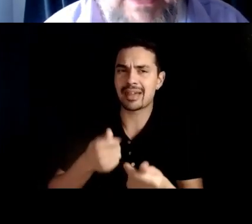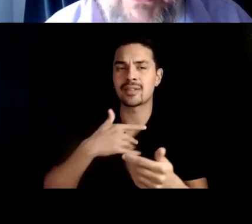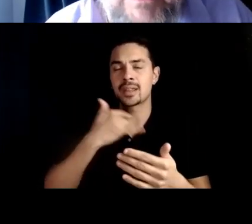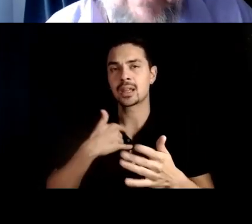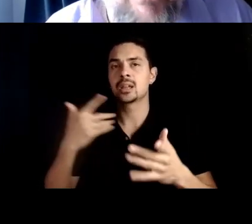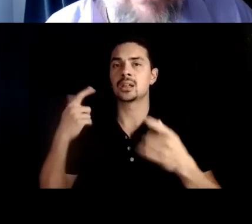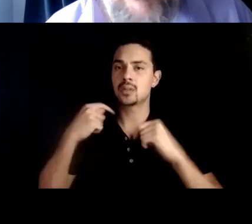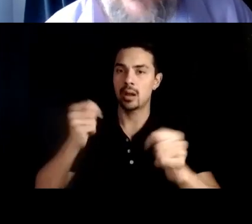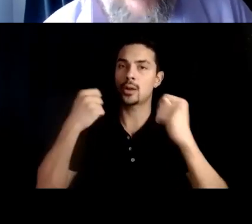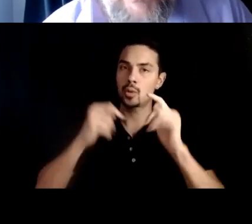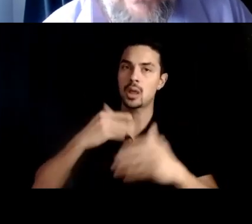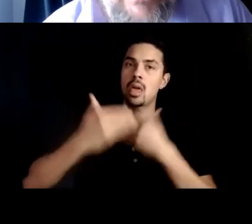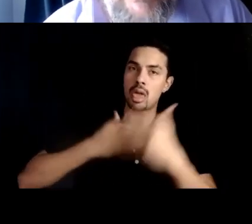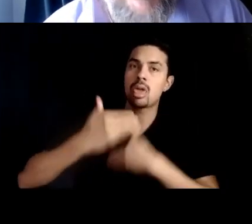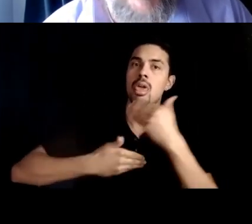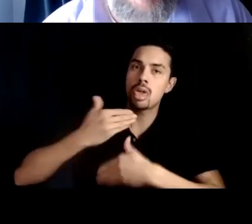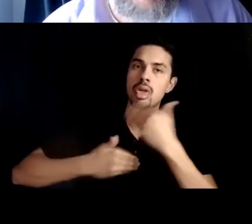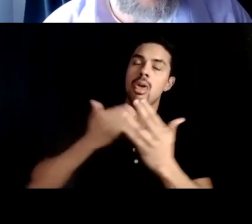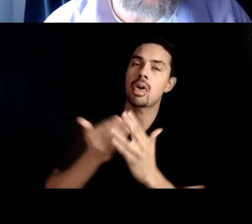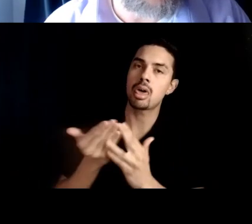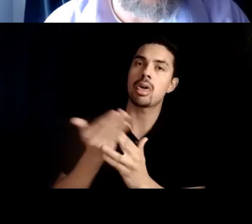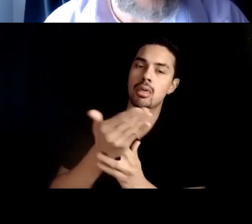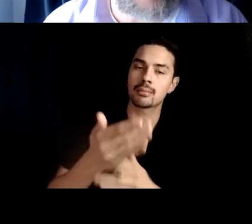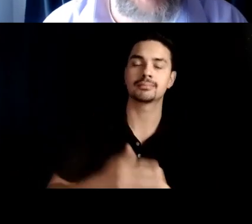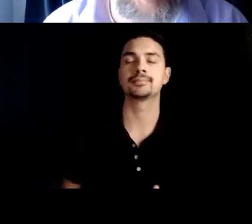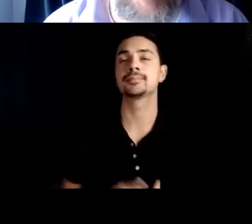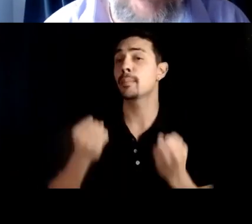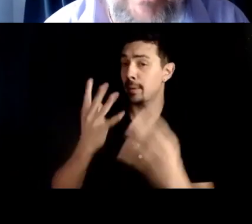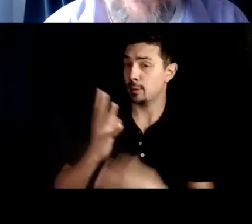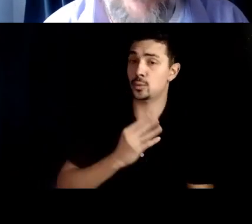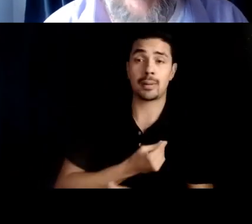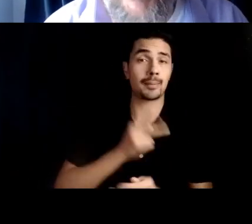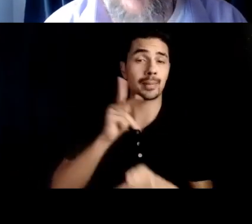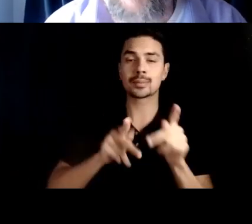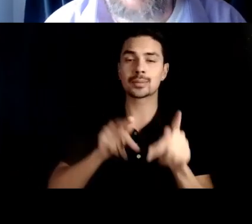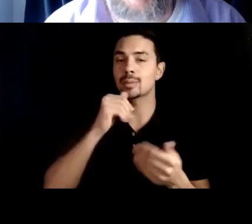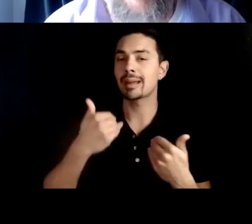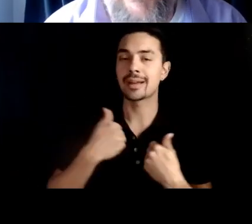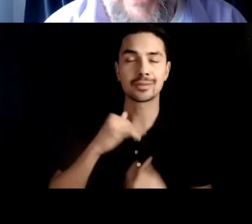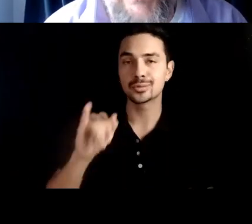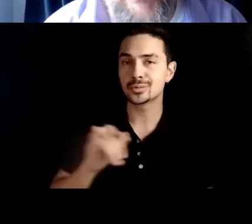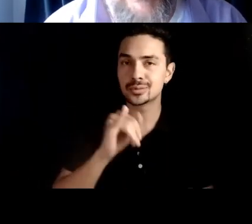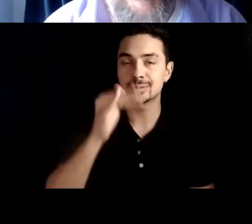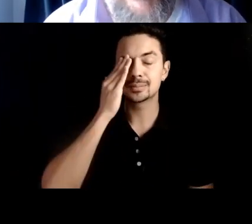many trans people don't have insurance. So until fairly recently, trans-related care wasn't covered by insurance.